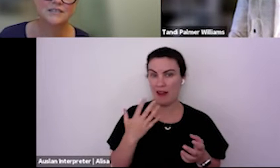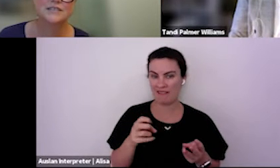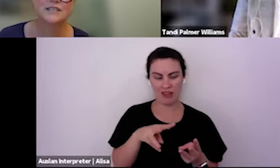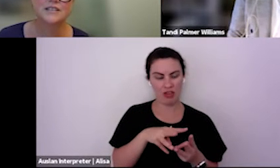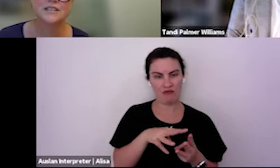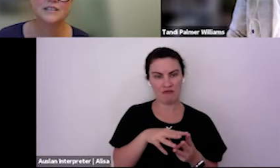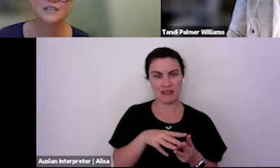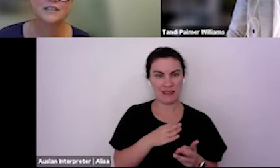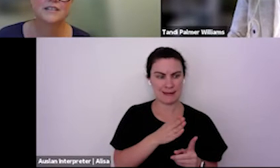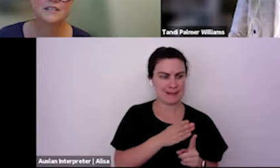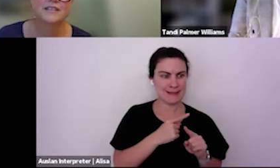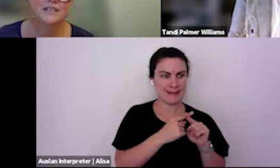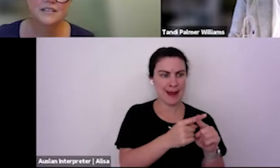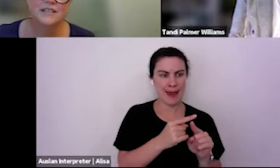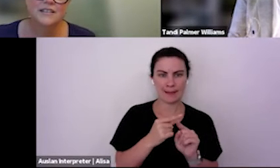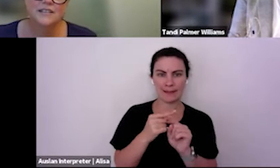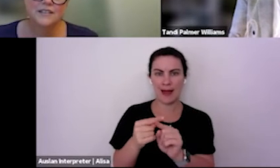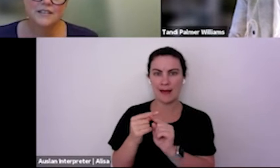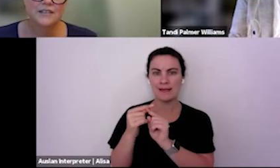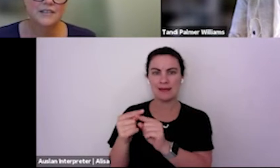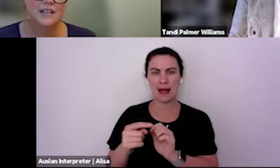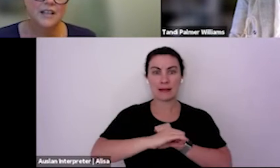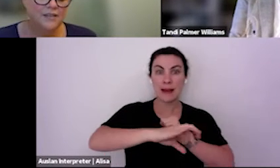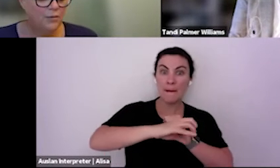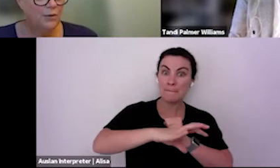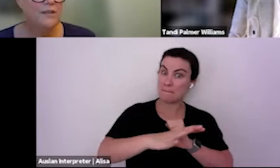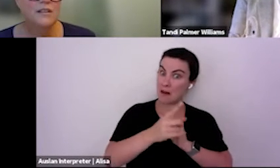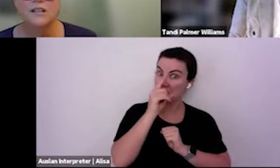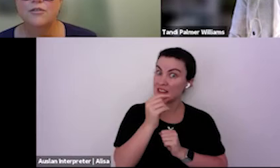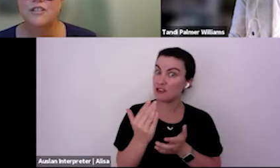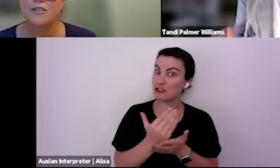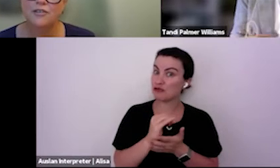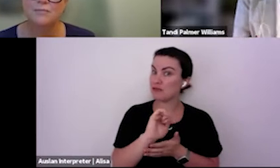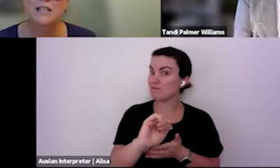I thought it might be interesting to share that right now.